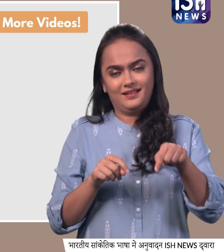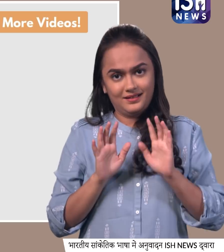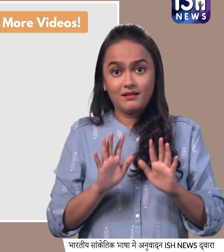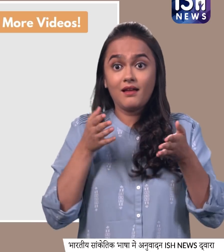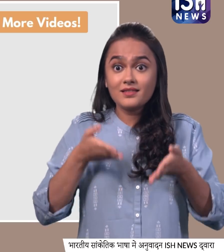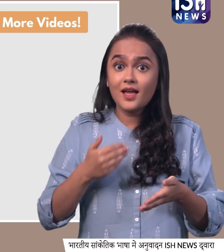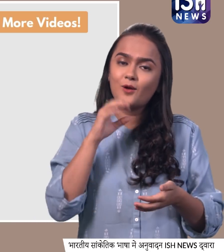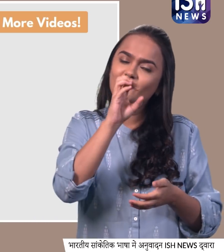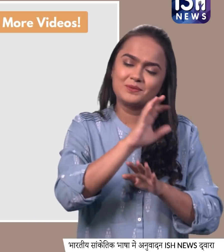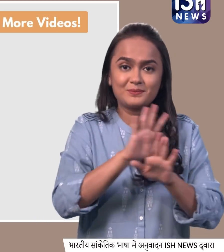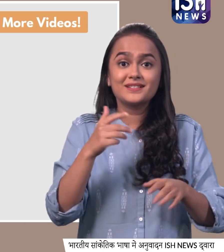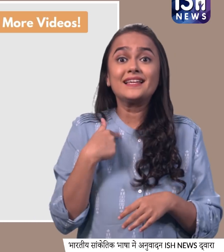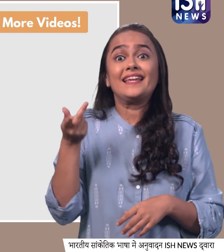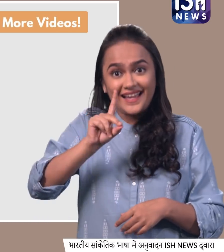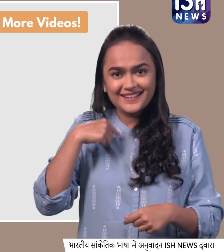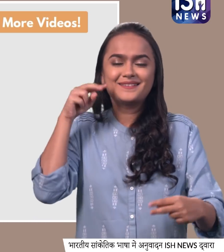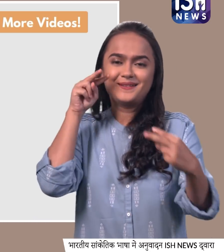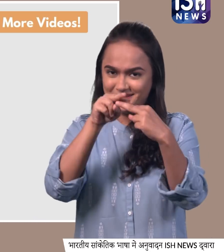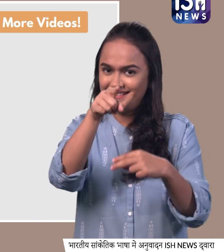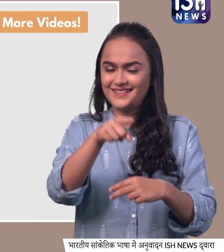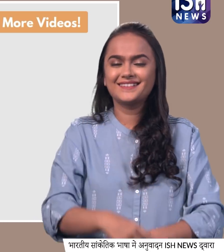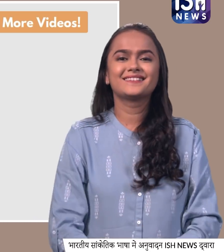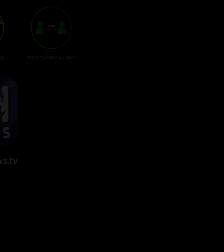That's it for now. We'll see you soon